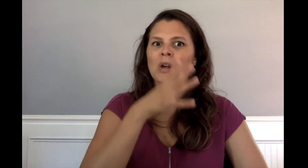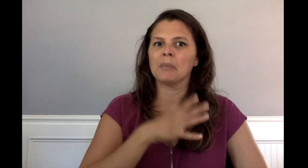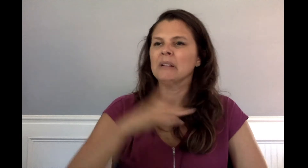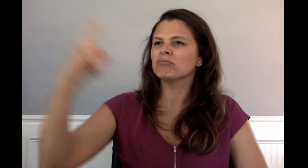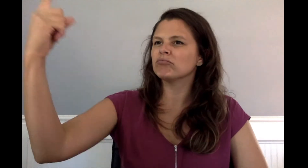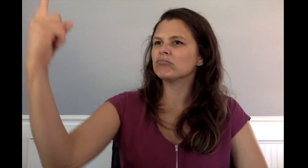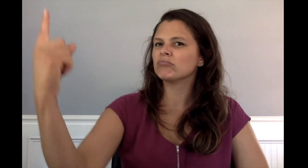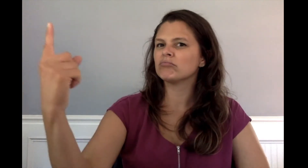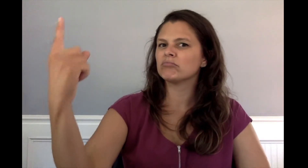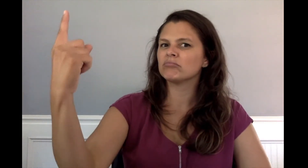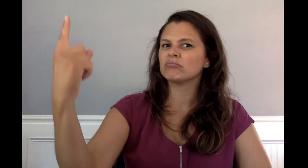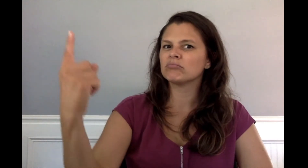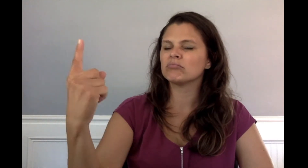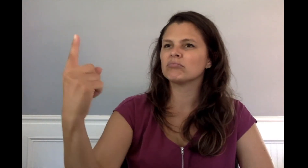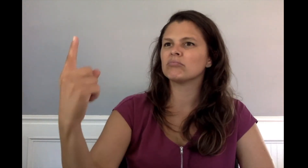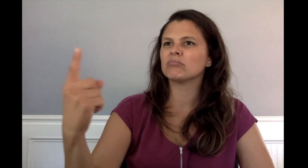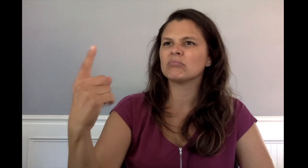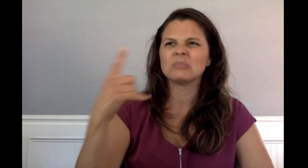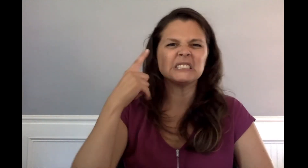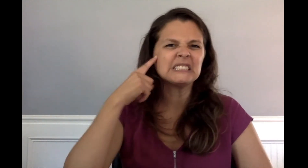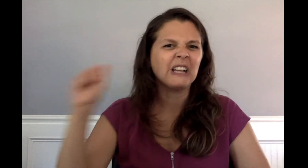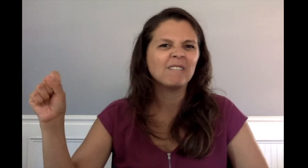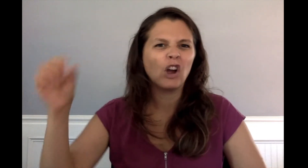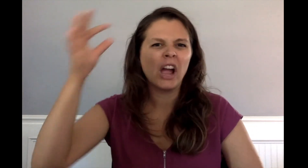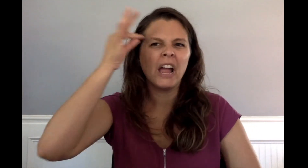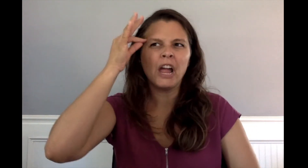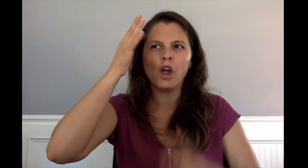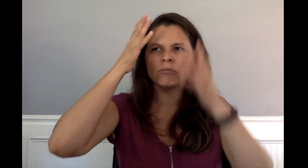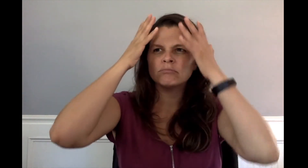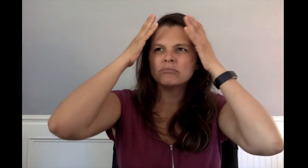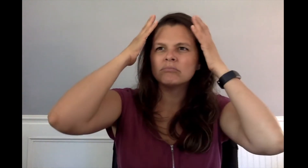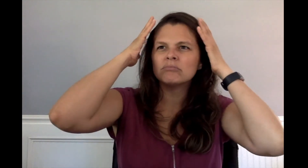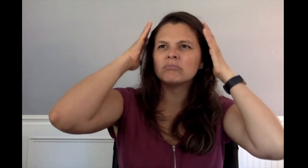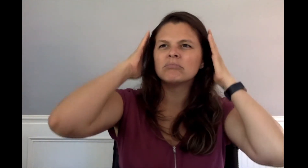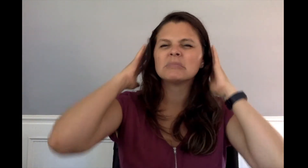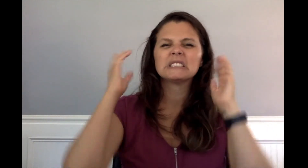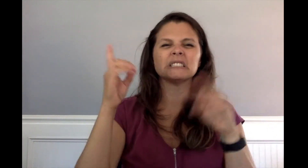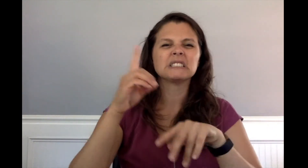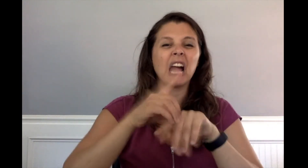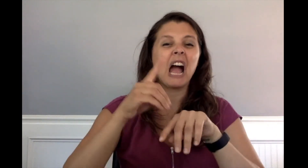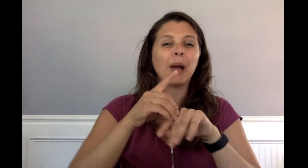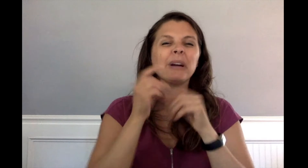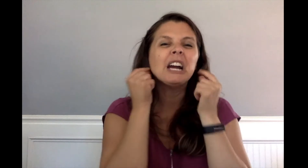Just then a silver-haired woman wearing huge diamond